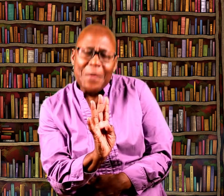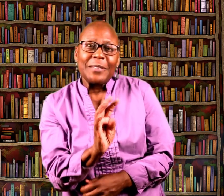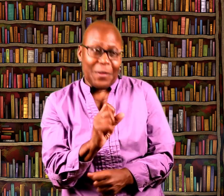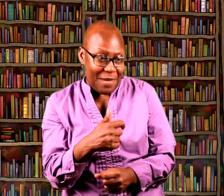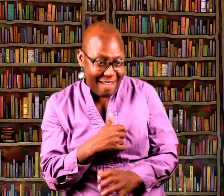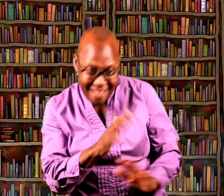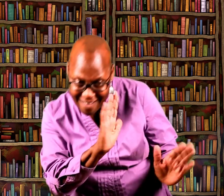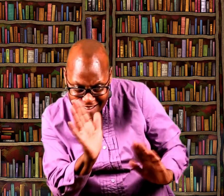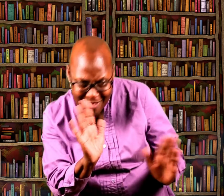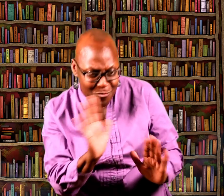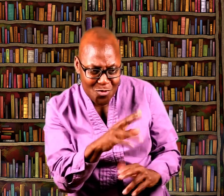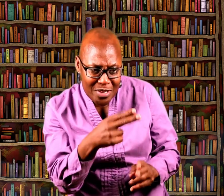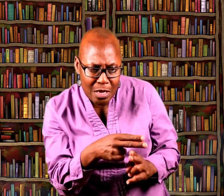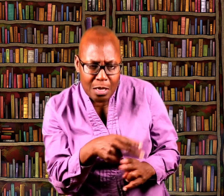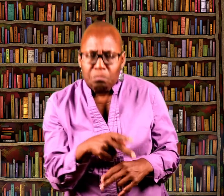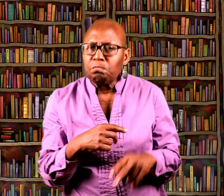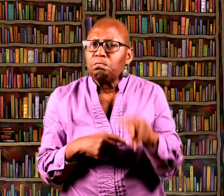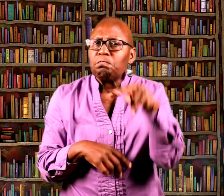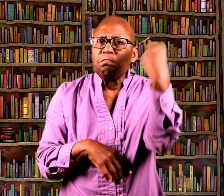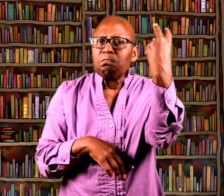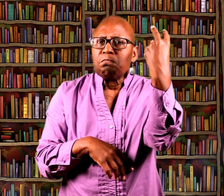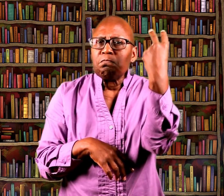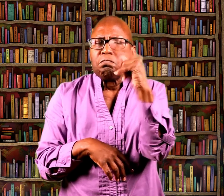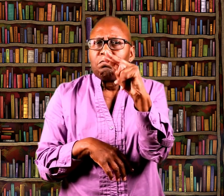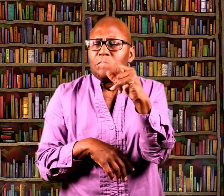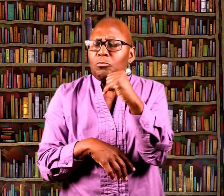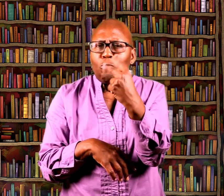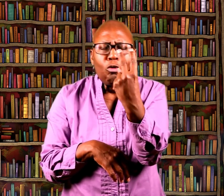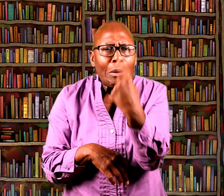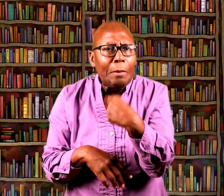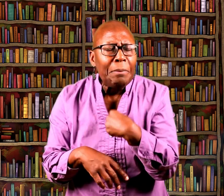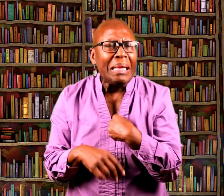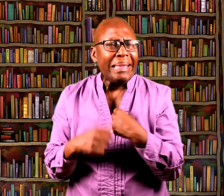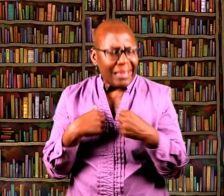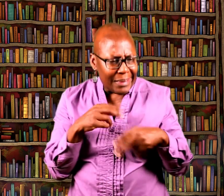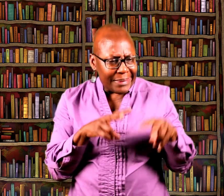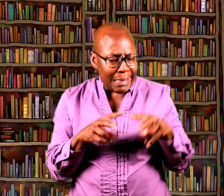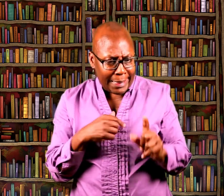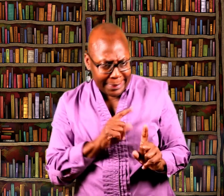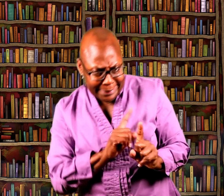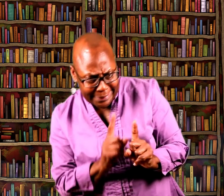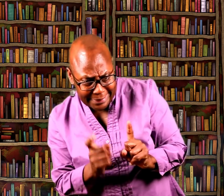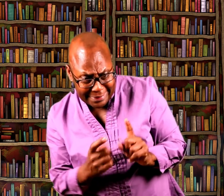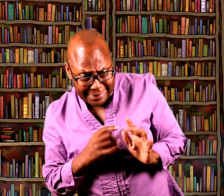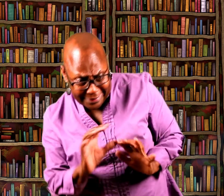I said "Hello! What's your name?" He looked all around, but didn't look at me. I studied him, went around him,